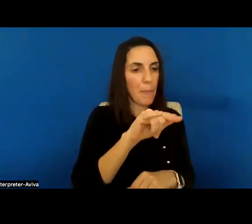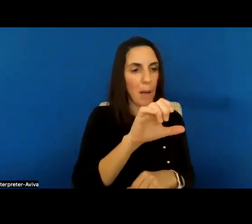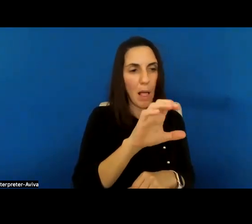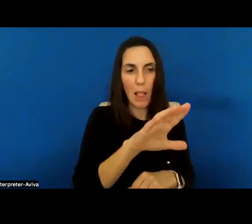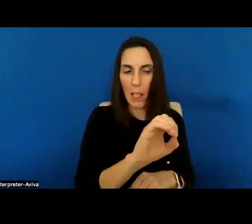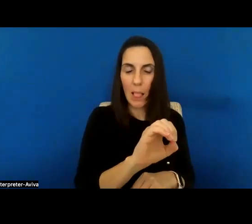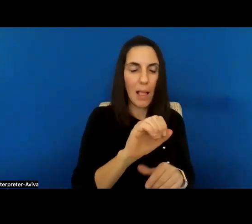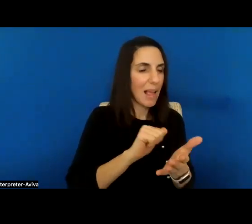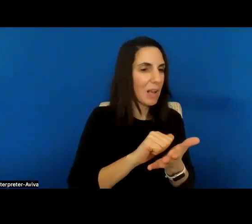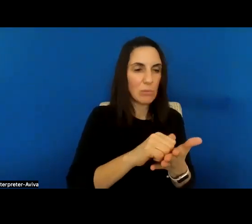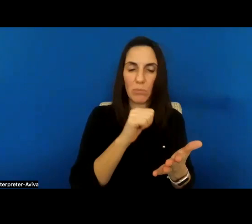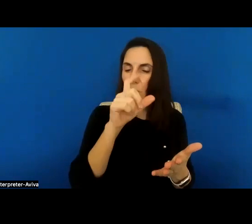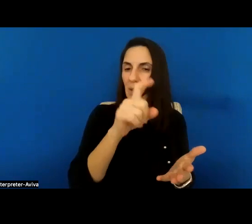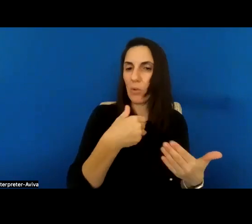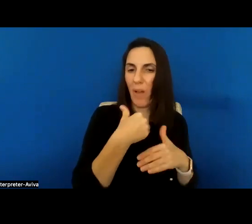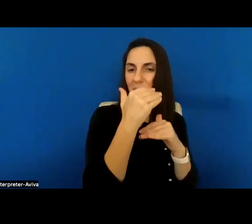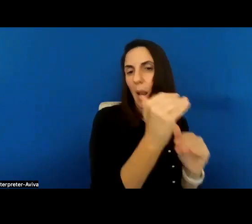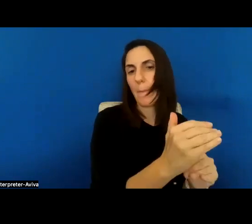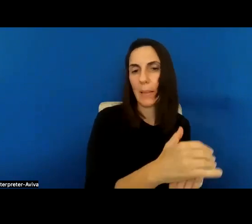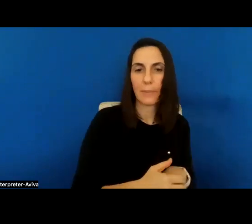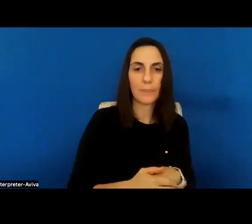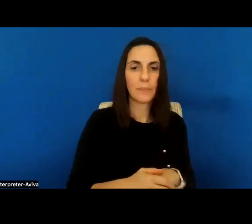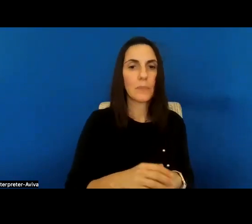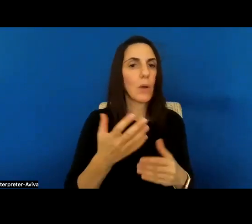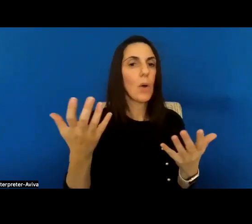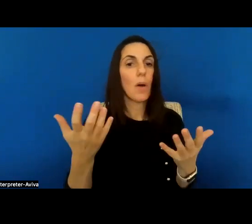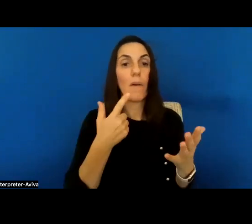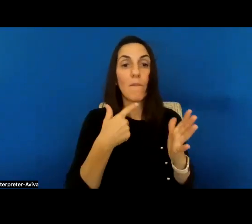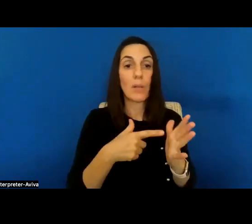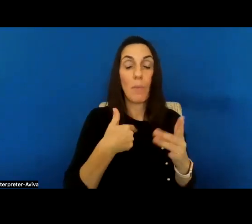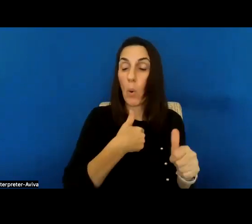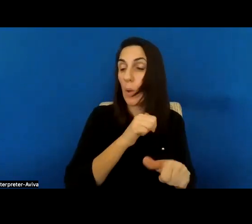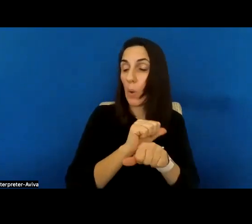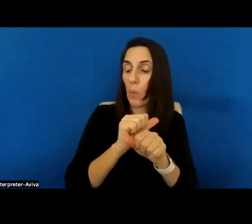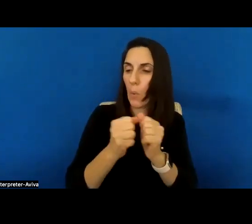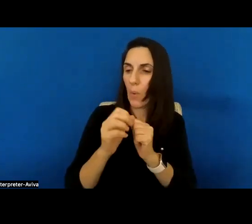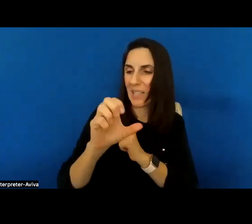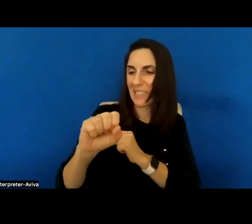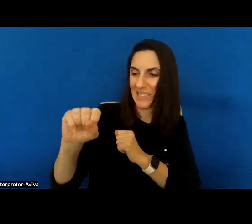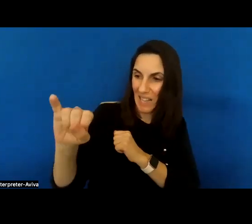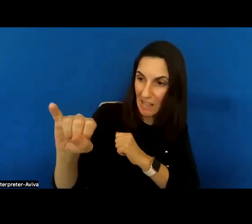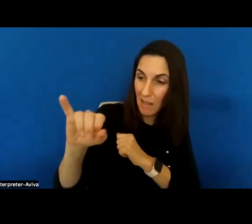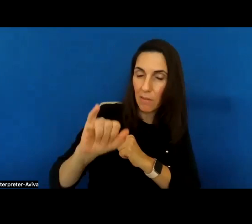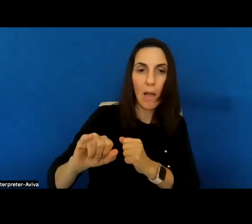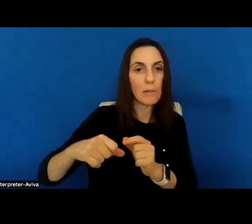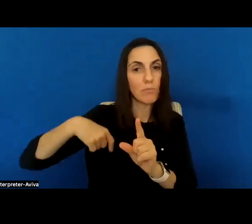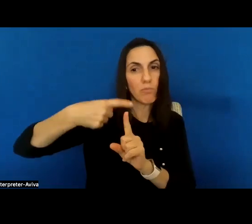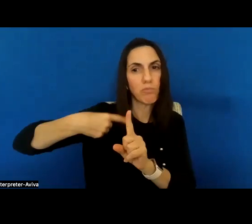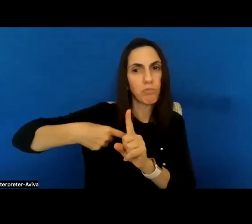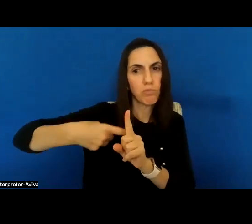primarily the biggest ones that we work with are supplemental security income, that is a 11:31:42 Monthly cash benefit that helps pay